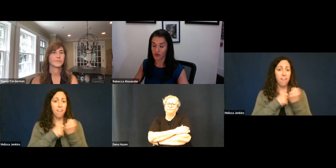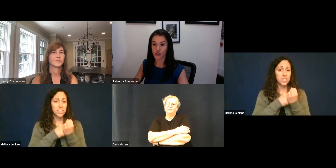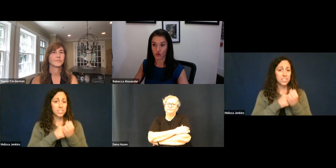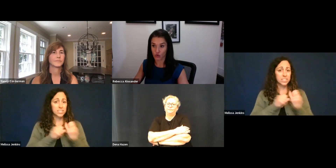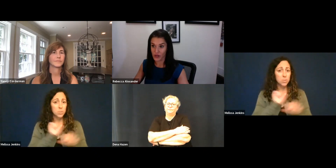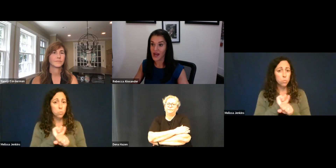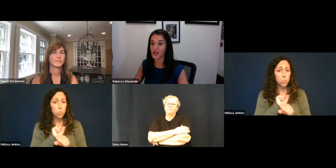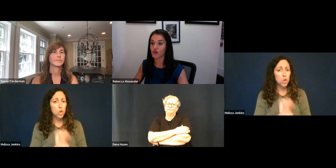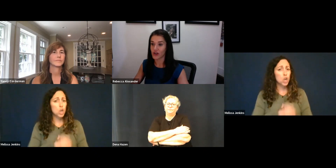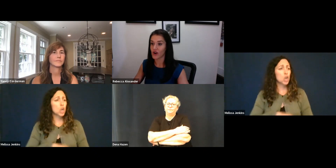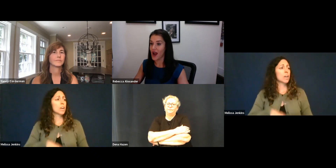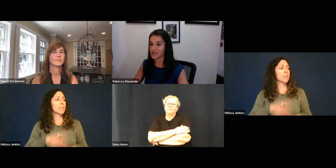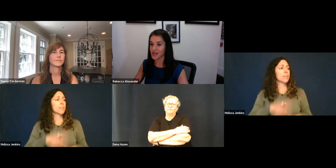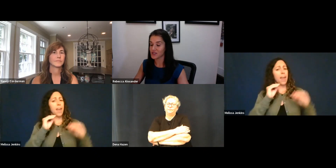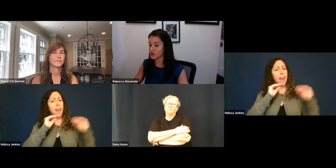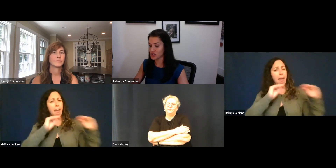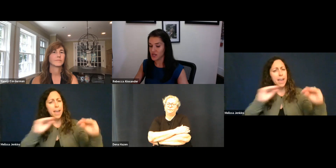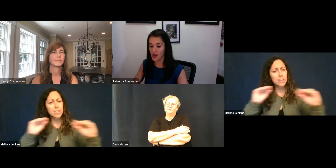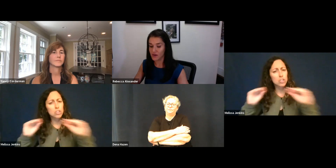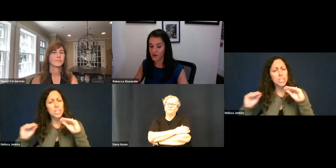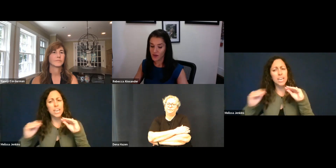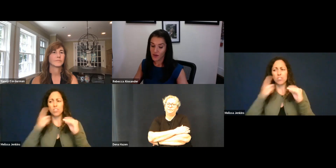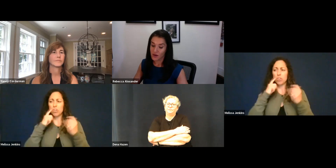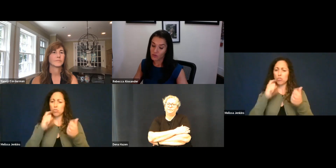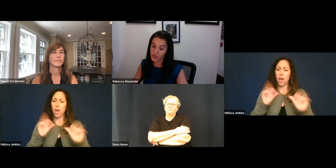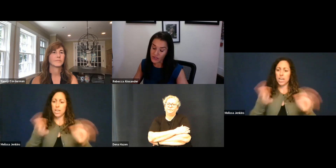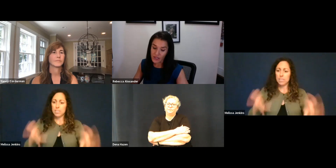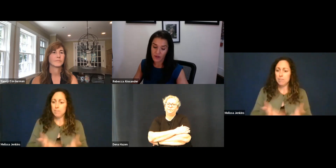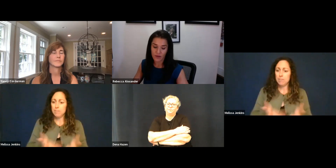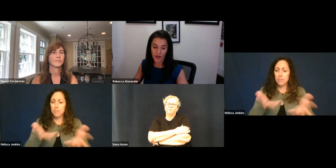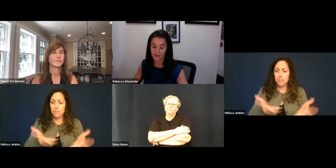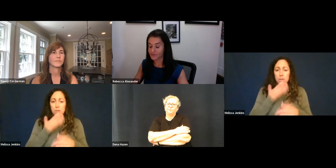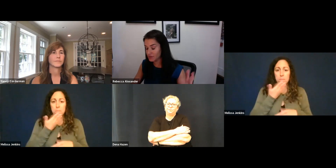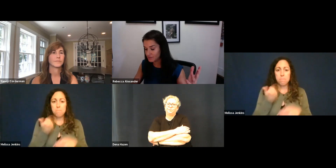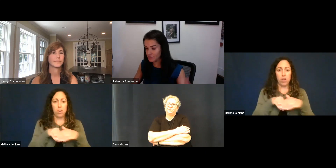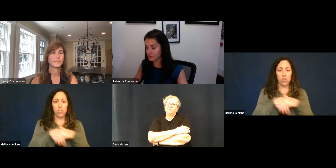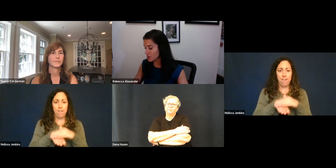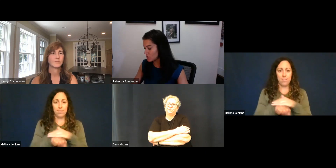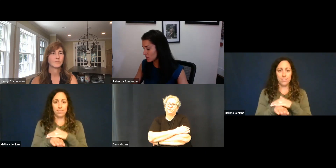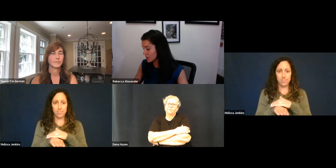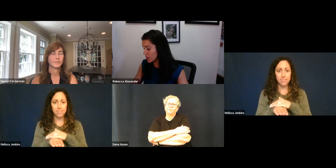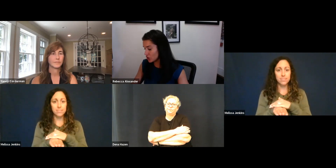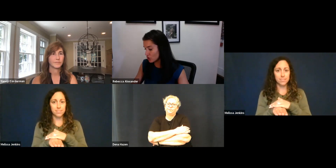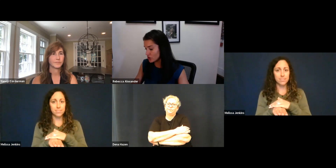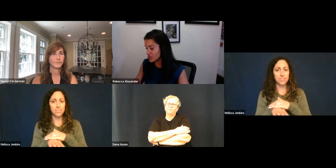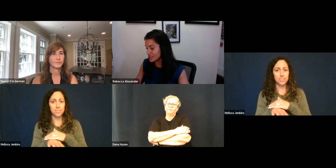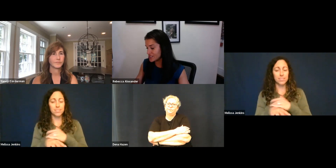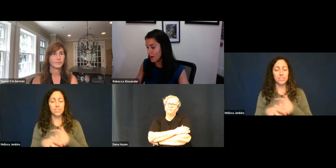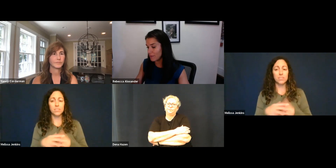able to create greater access. We just had a really, really encouraging step